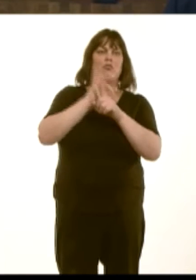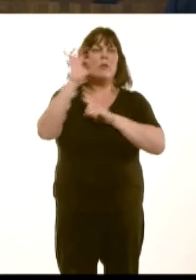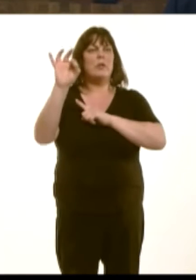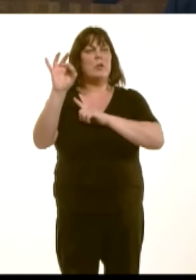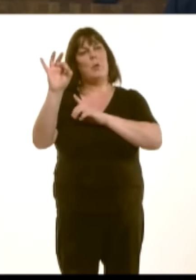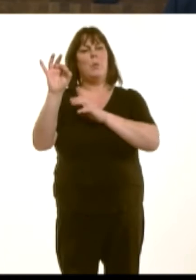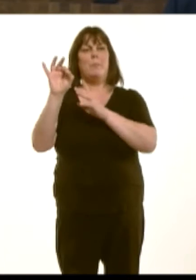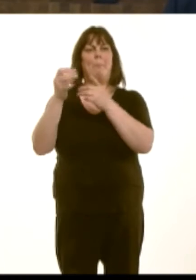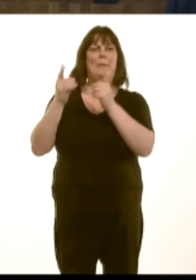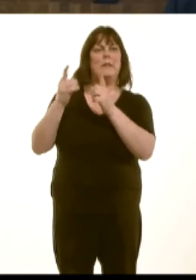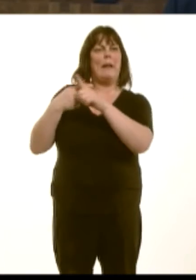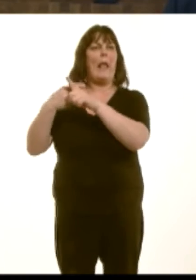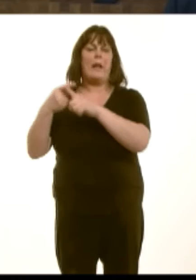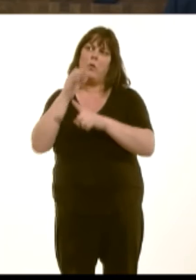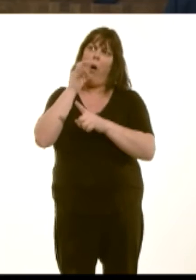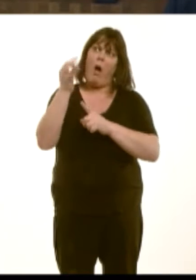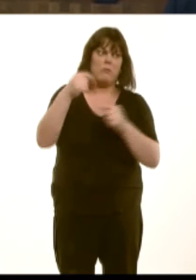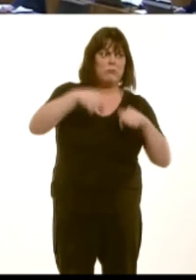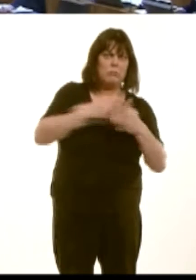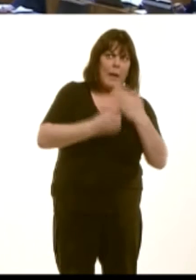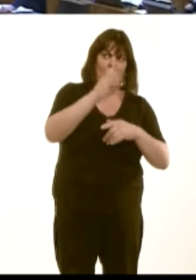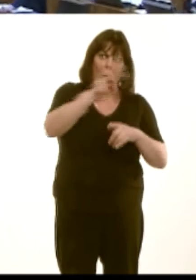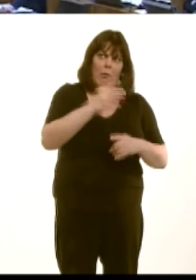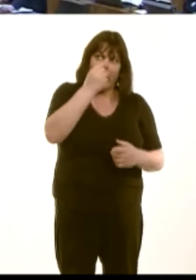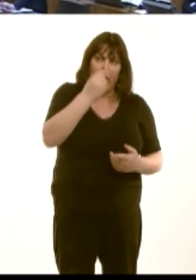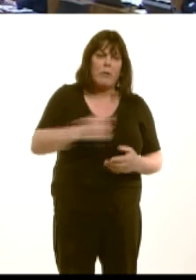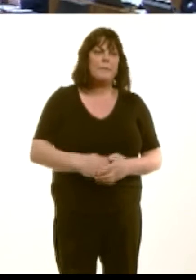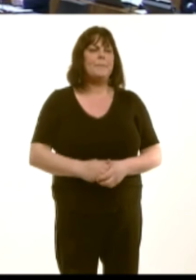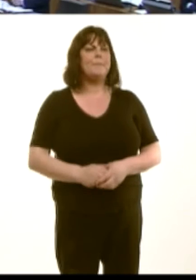further information on how this could be taken forward. Kirsty Williams: Thank you, First Minister.